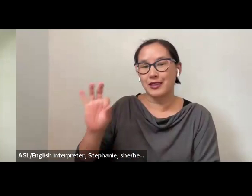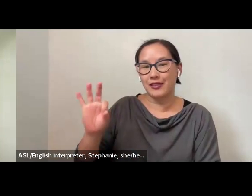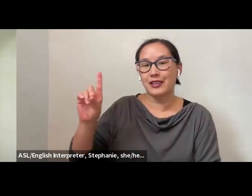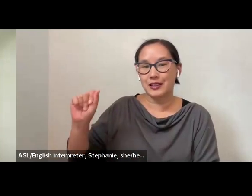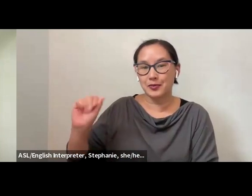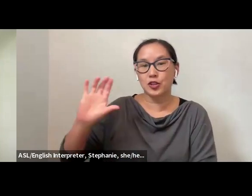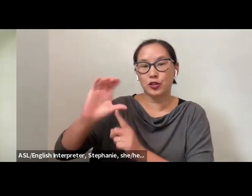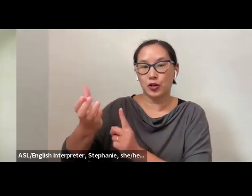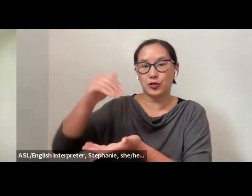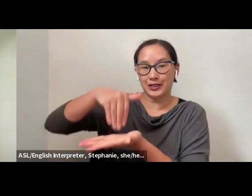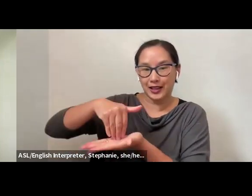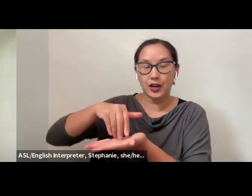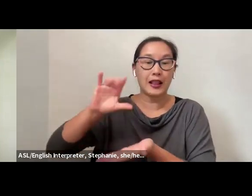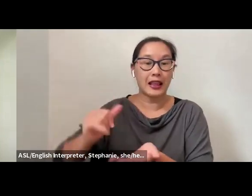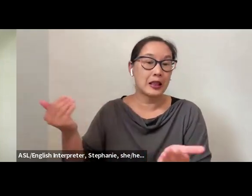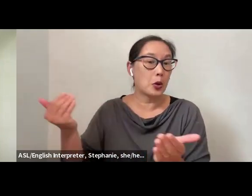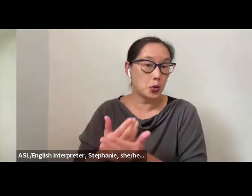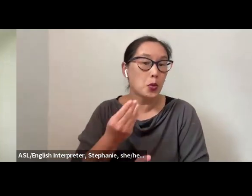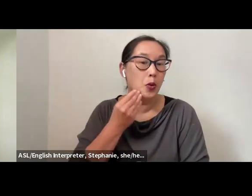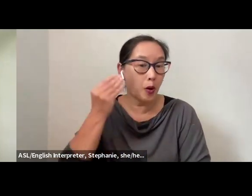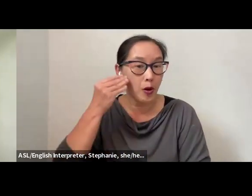which will be the new home for the festival next year.